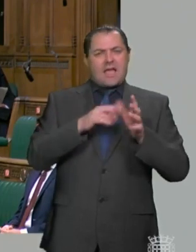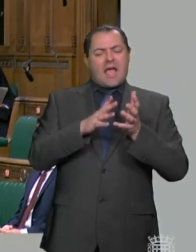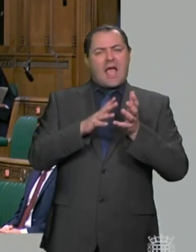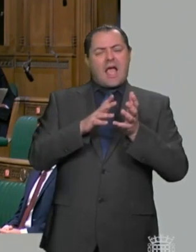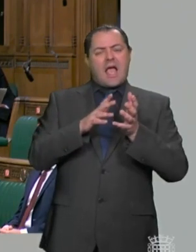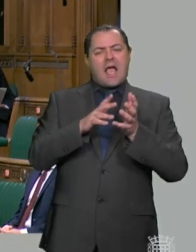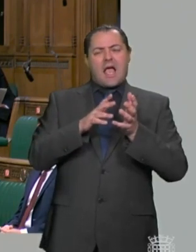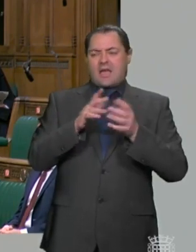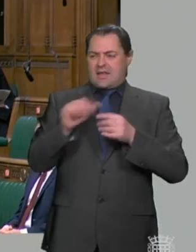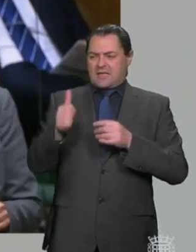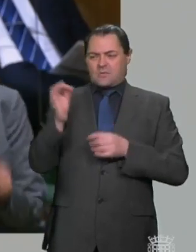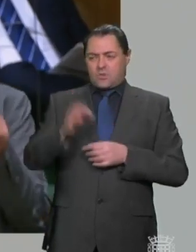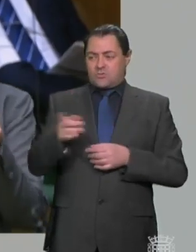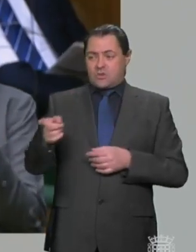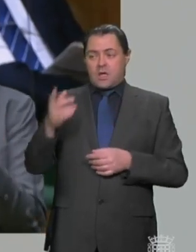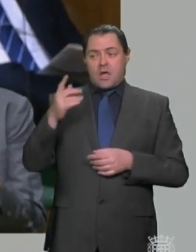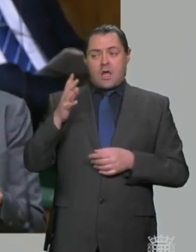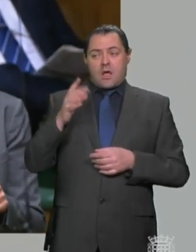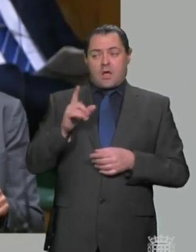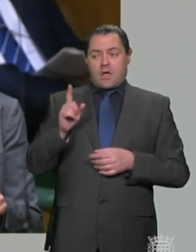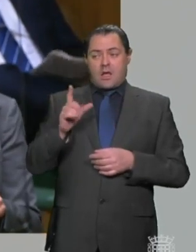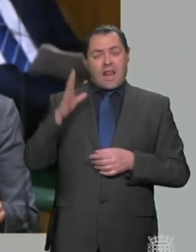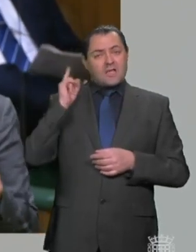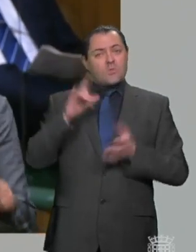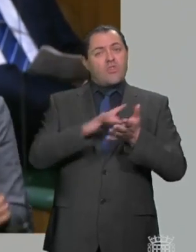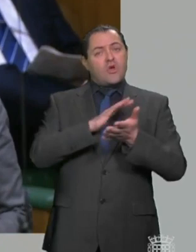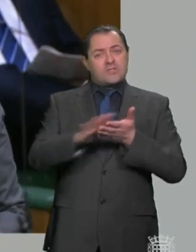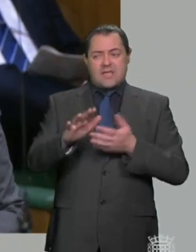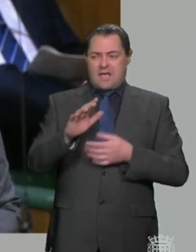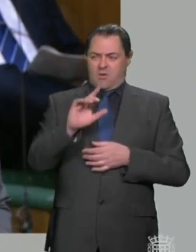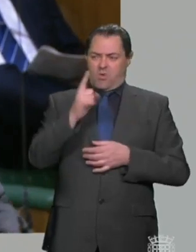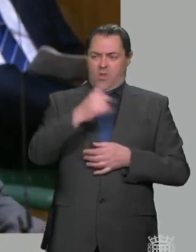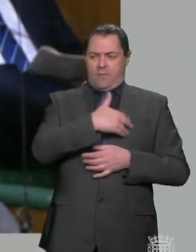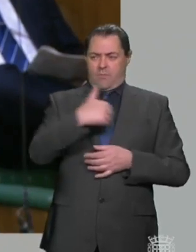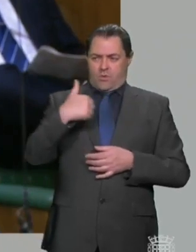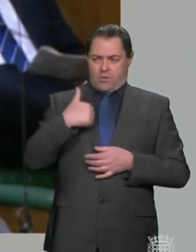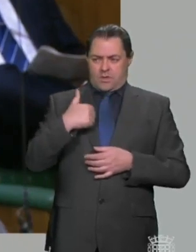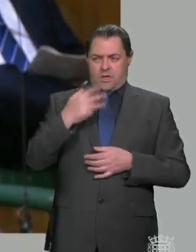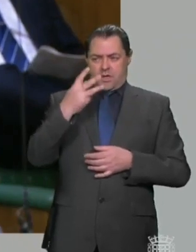Last Thursday at about 1 o’clock in the morning three young people popped out to Maccy D’s,